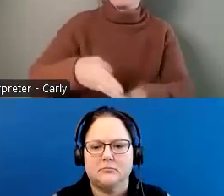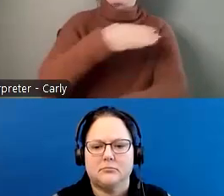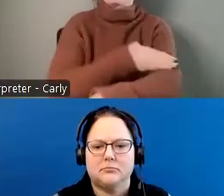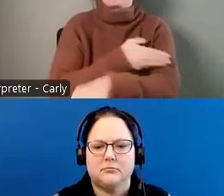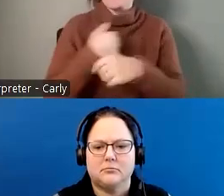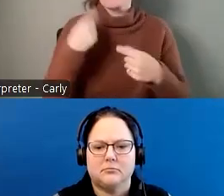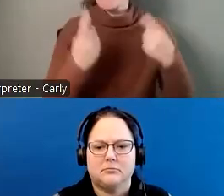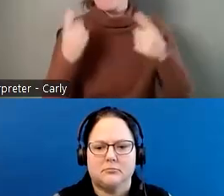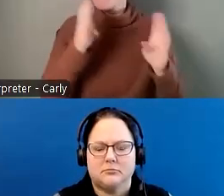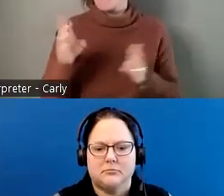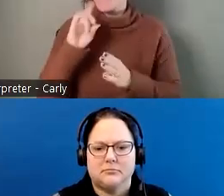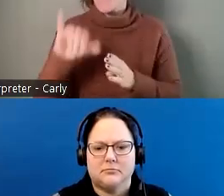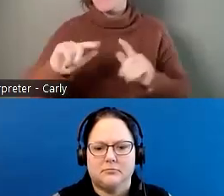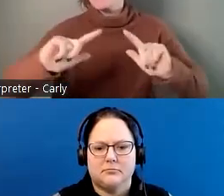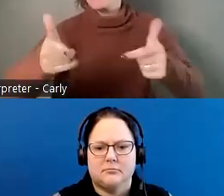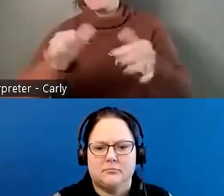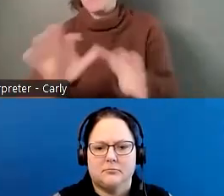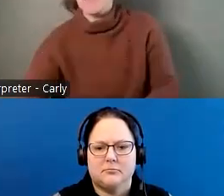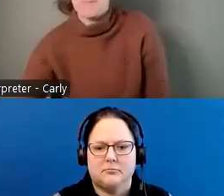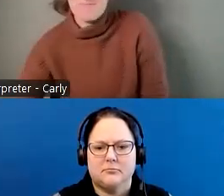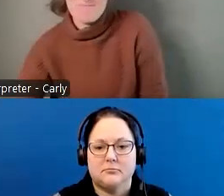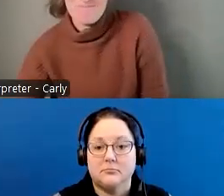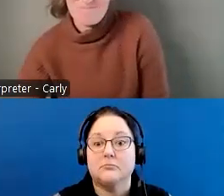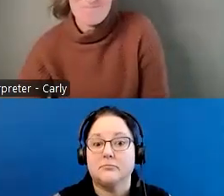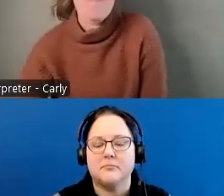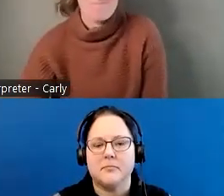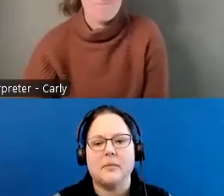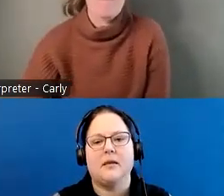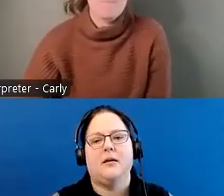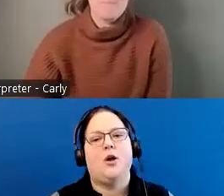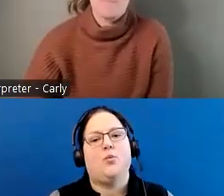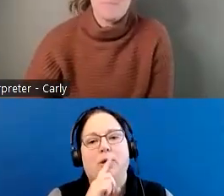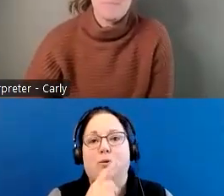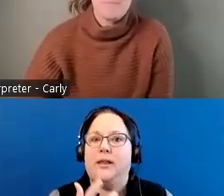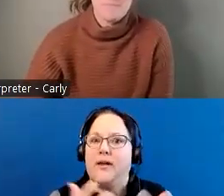thoughtful about it. Well, we are all passionate about this topic. The remaining question on Zoom